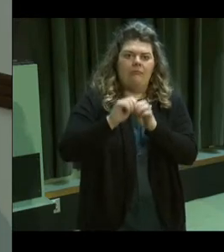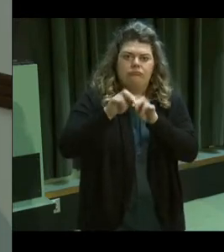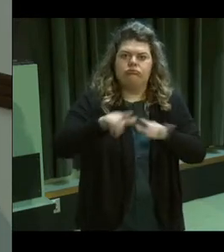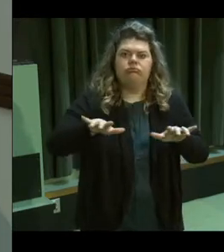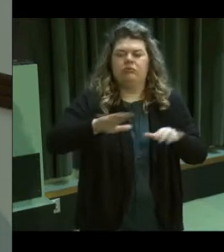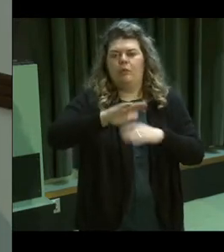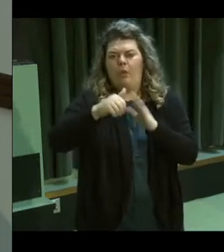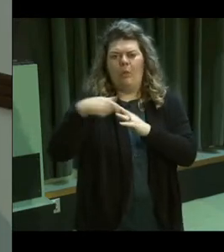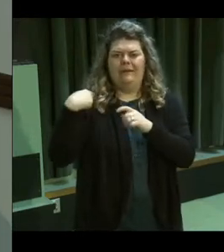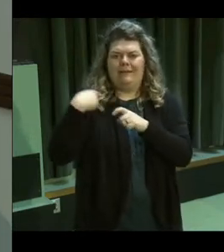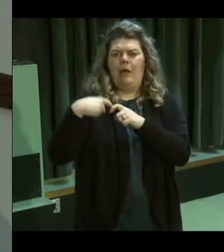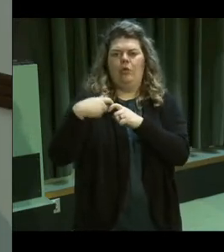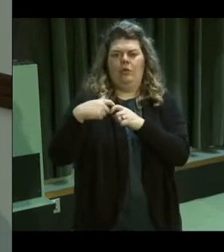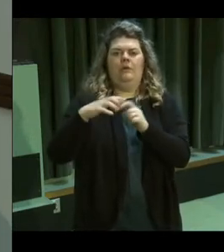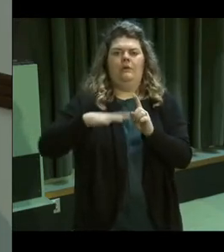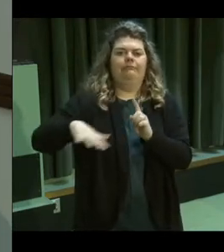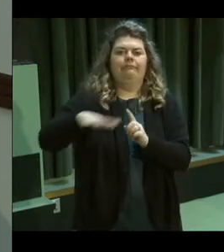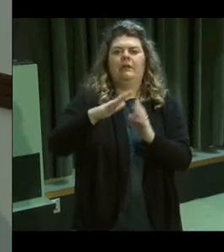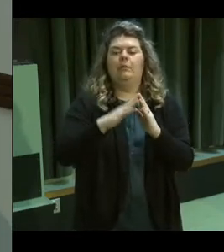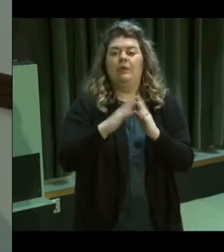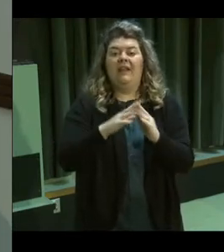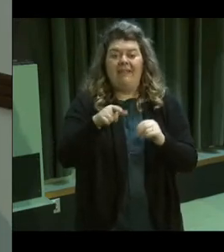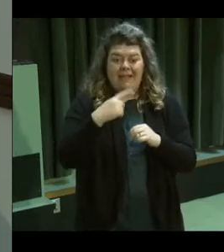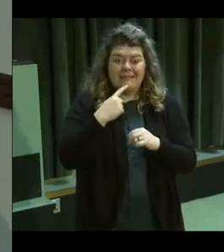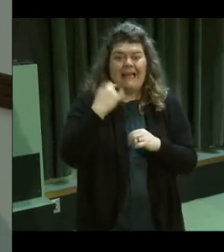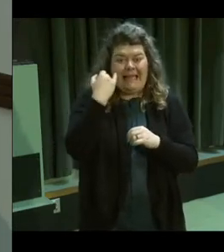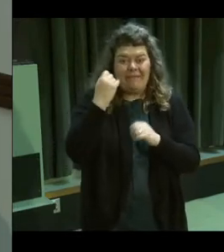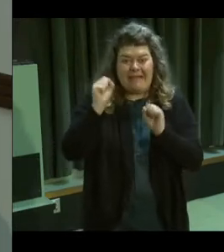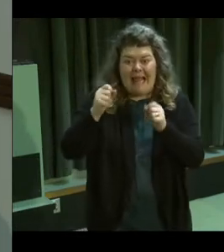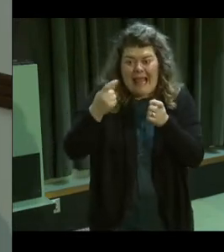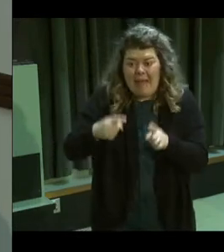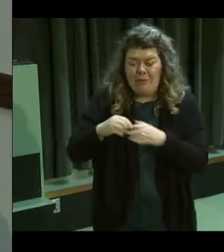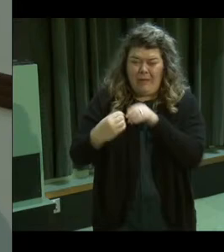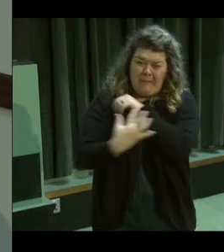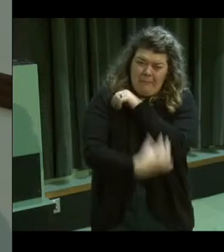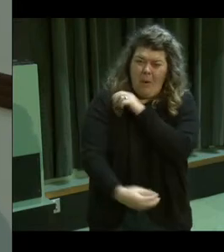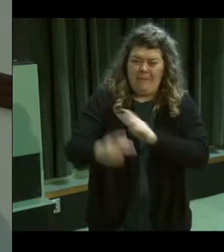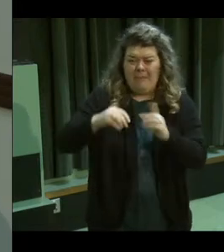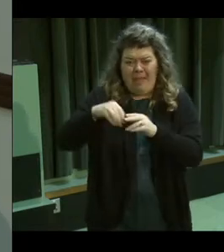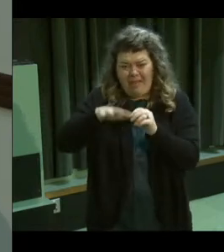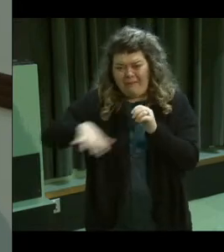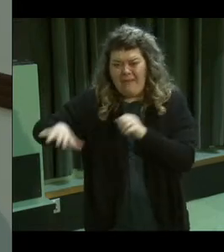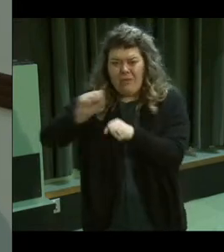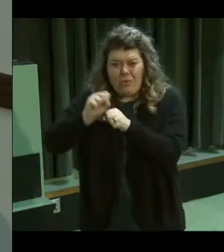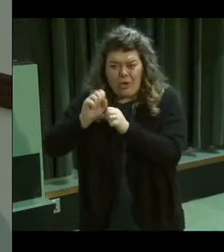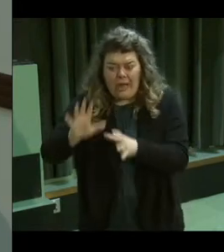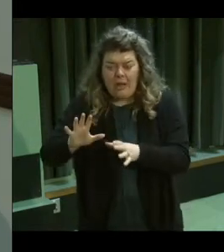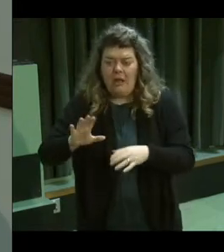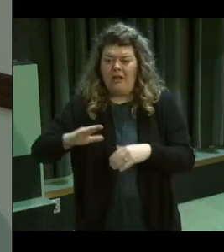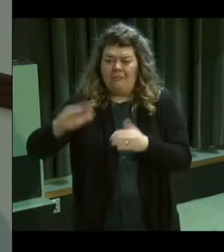Latinos looked and said, if it could happen in the fields among